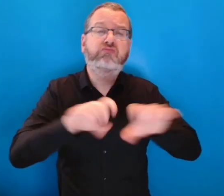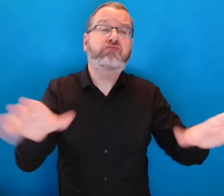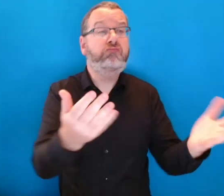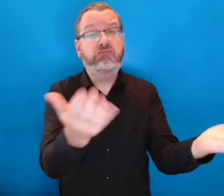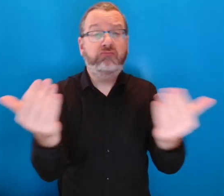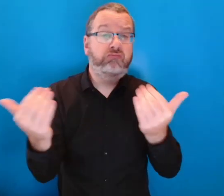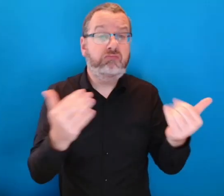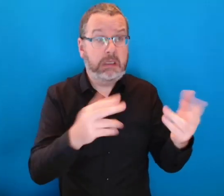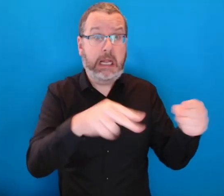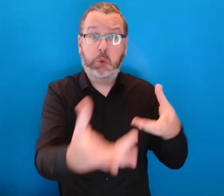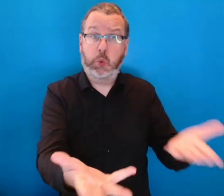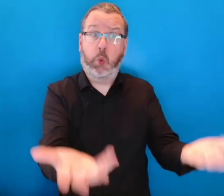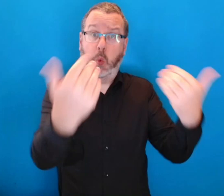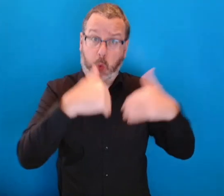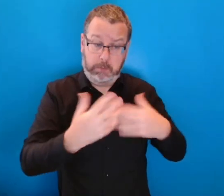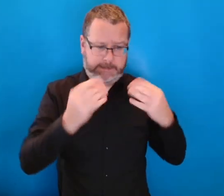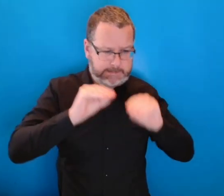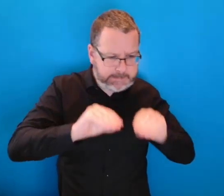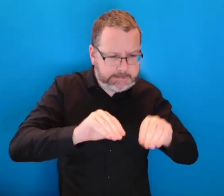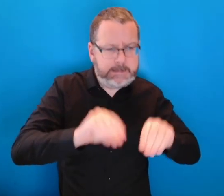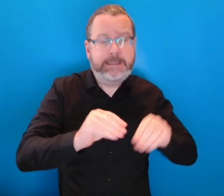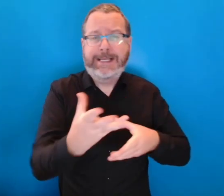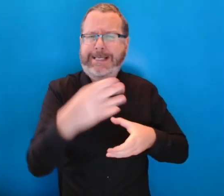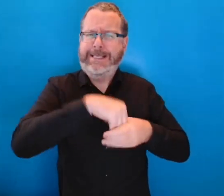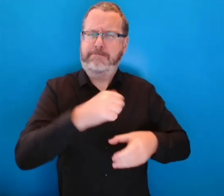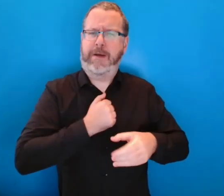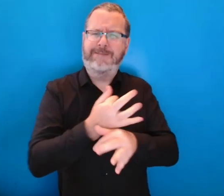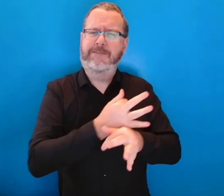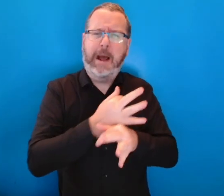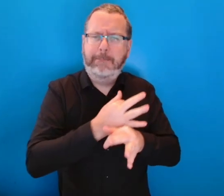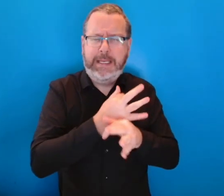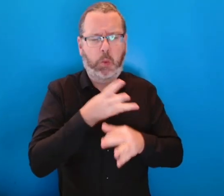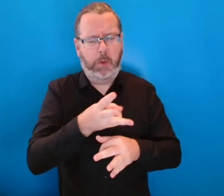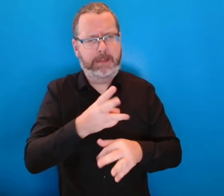who would enjoy in his family domestic care and parental kindness”.